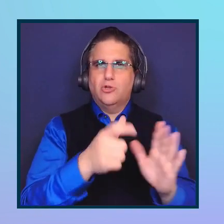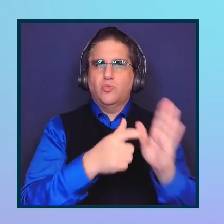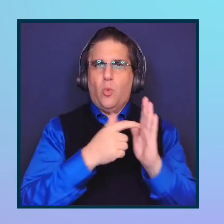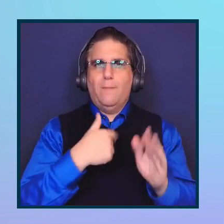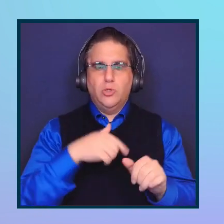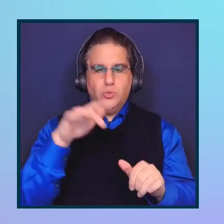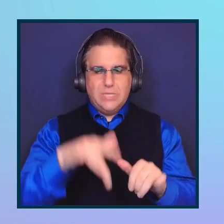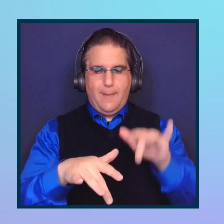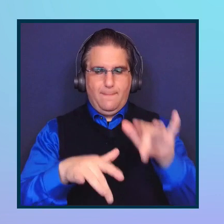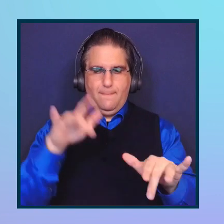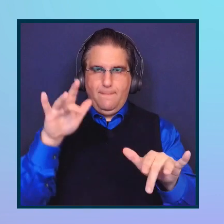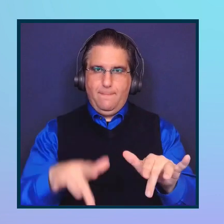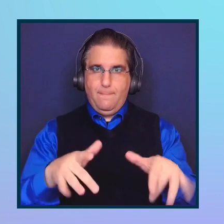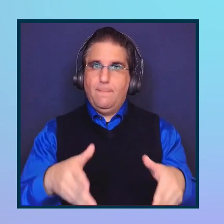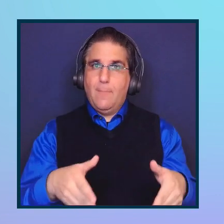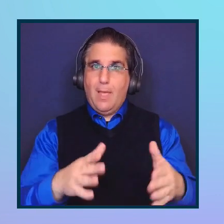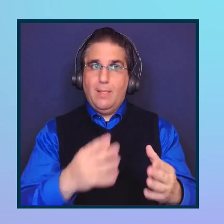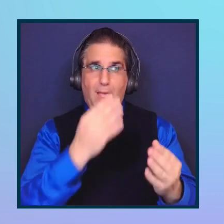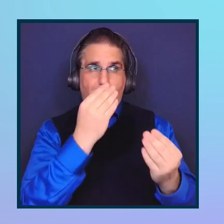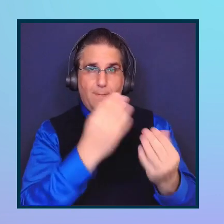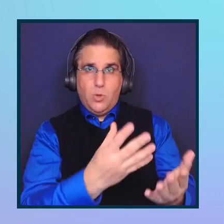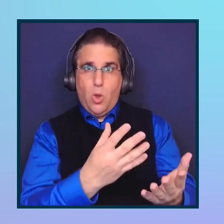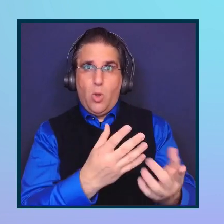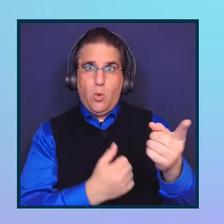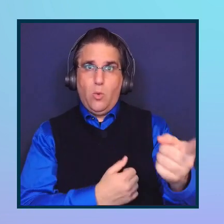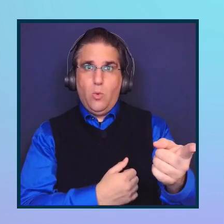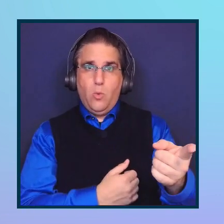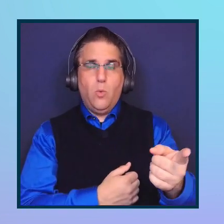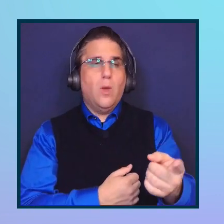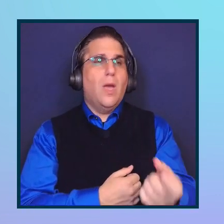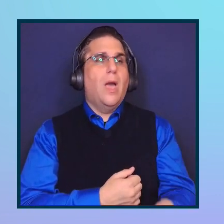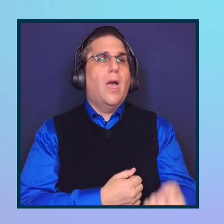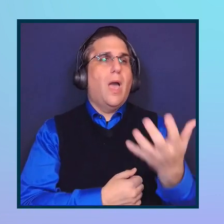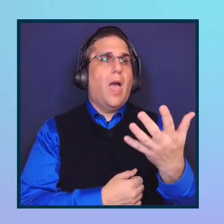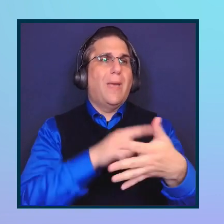should we let the user know X amount of items are being displayed?